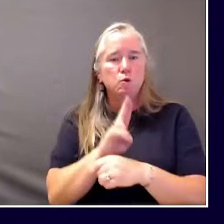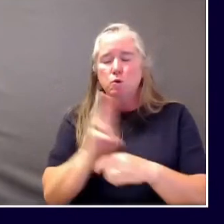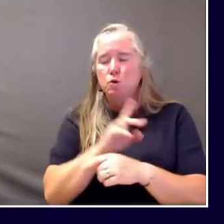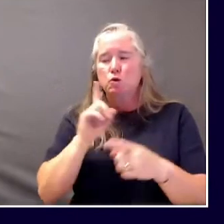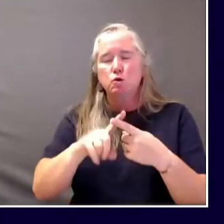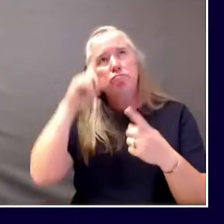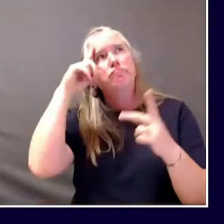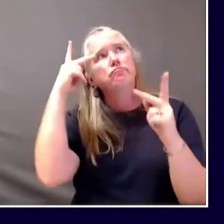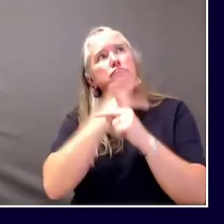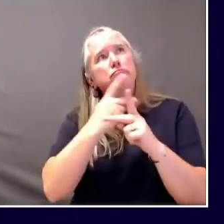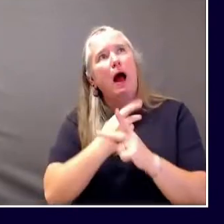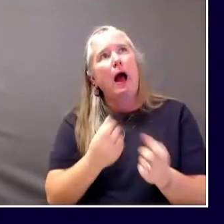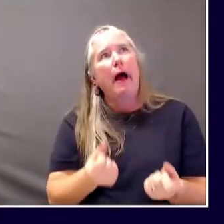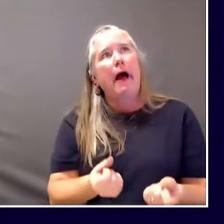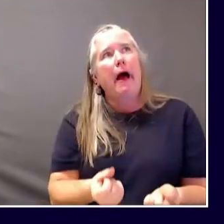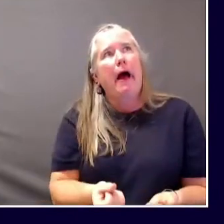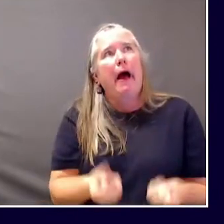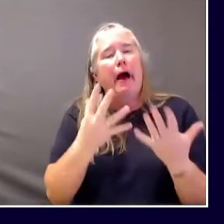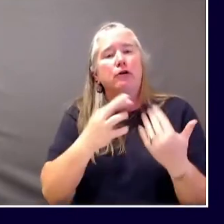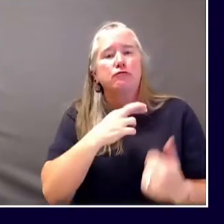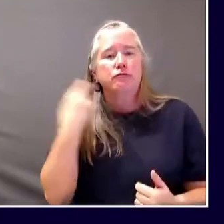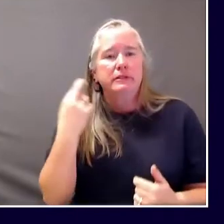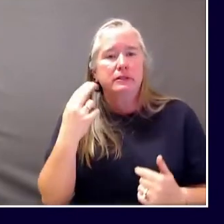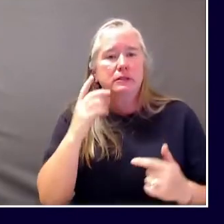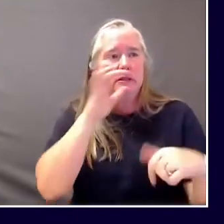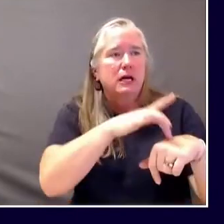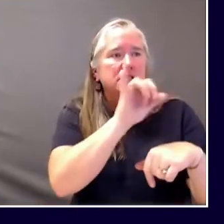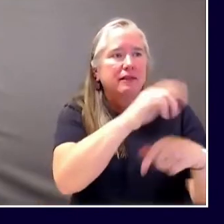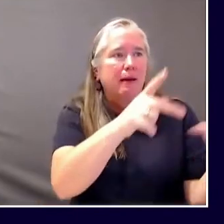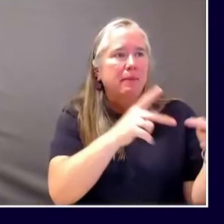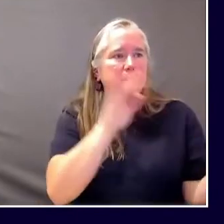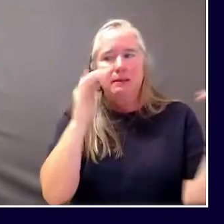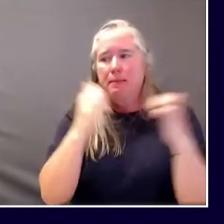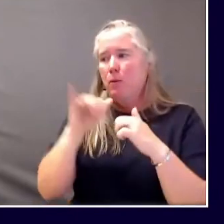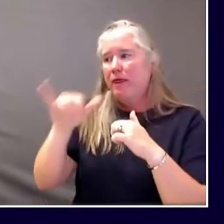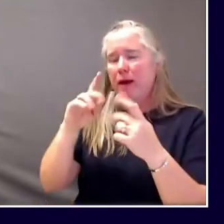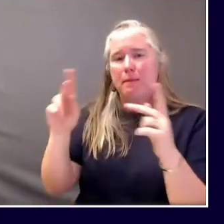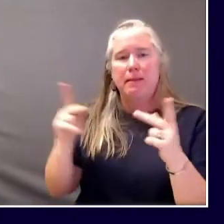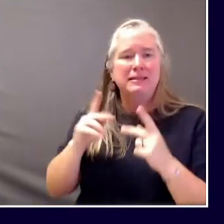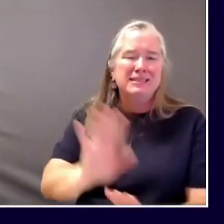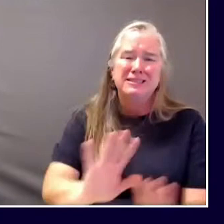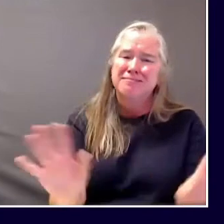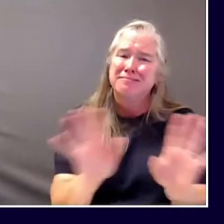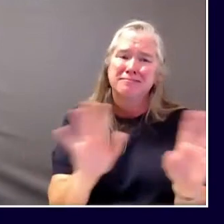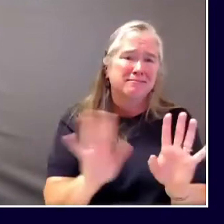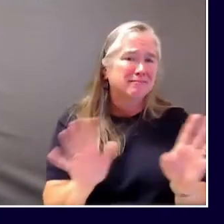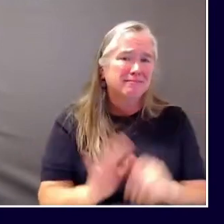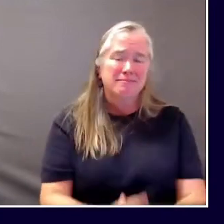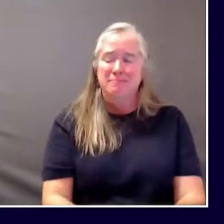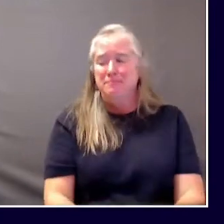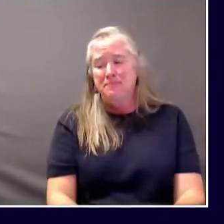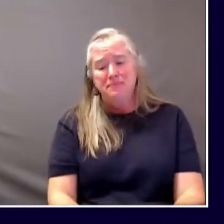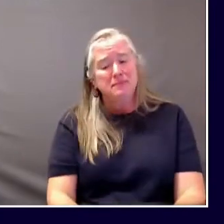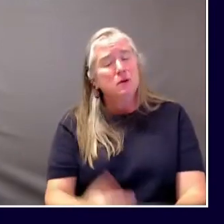activities we should be going about our days as we've